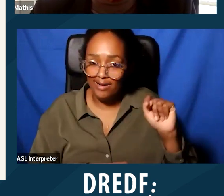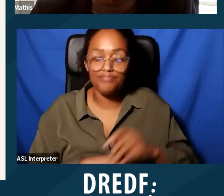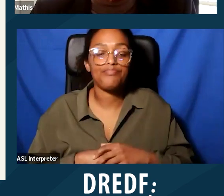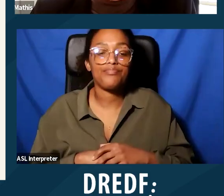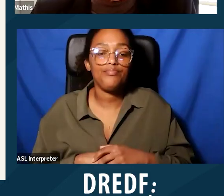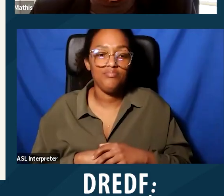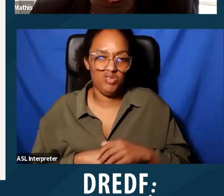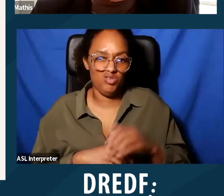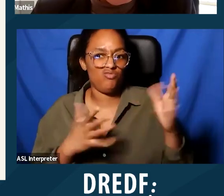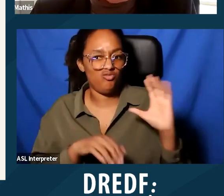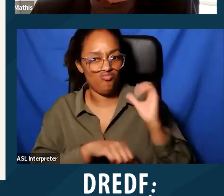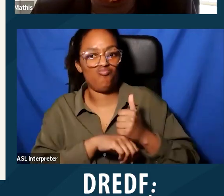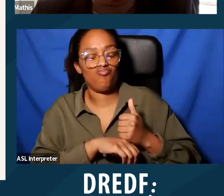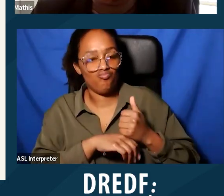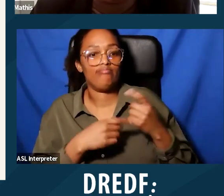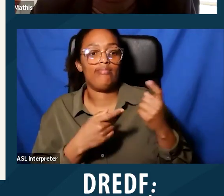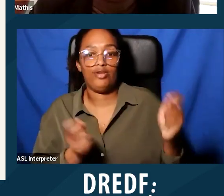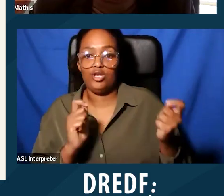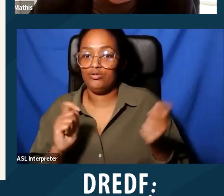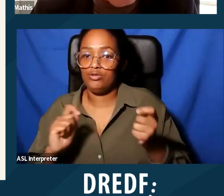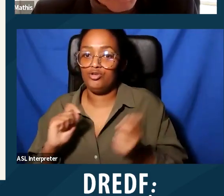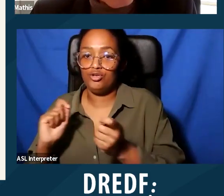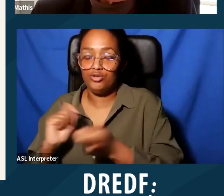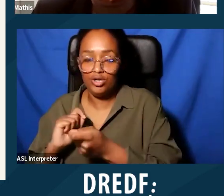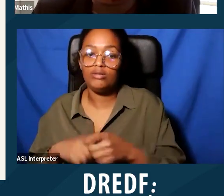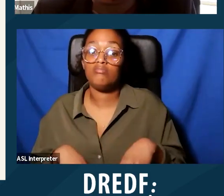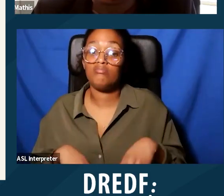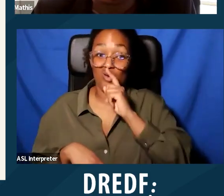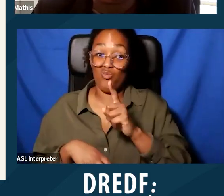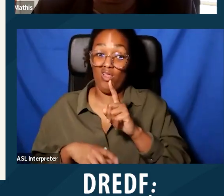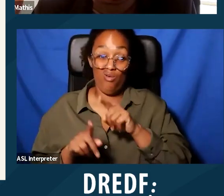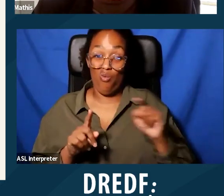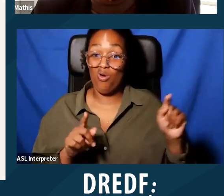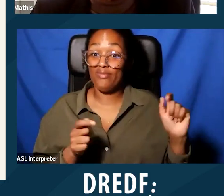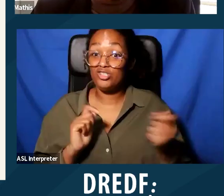were made by the ADA Amendments Act and so those changes were made. And there were lots